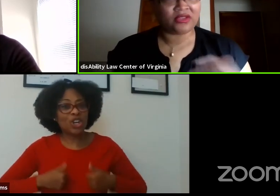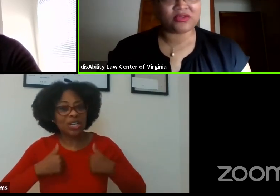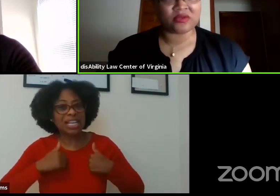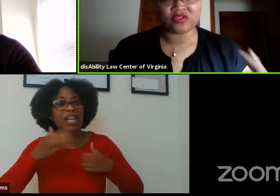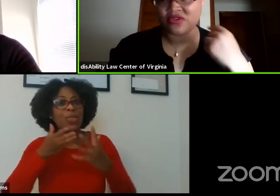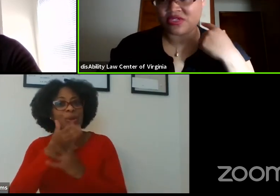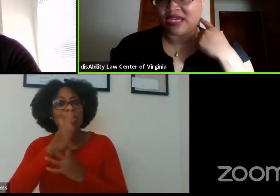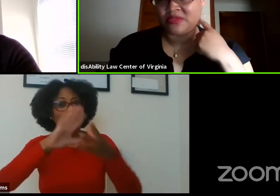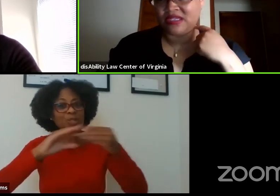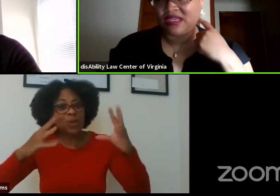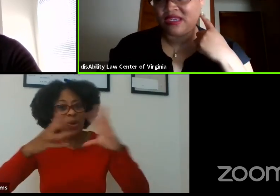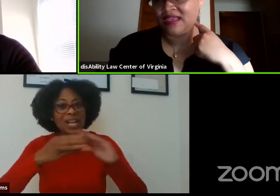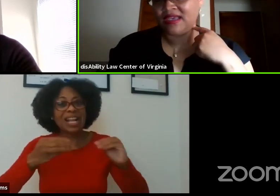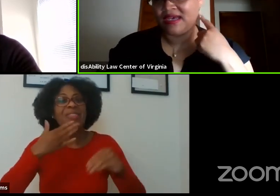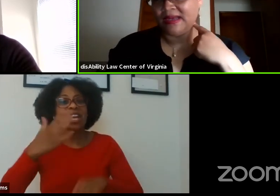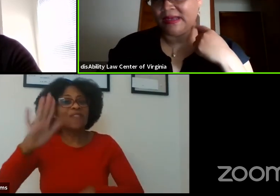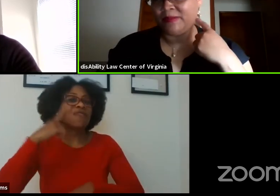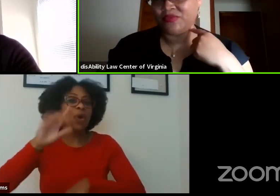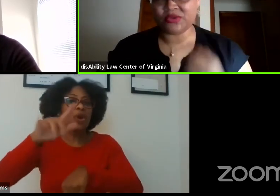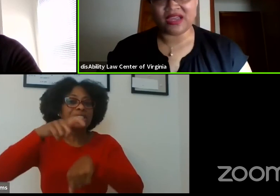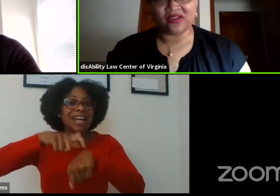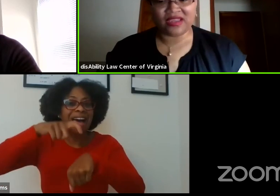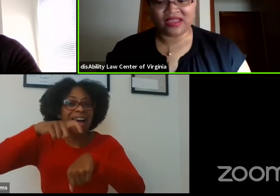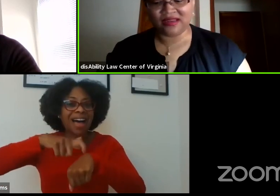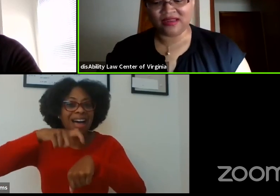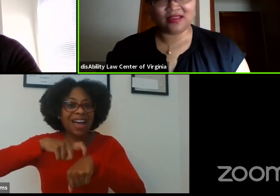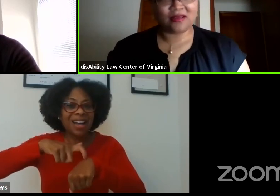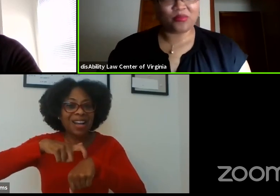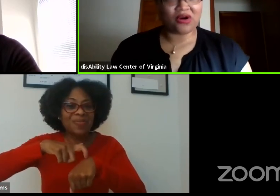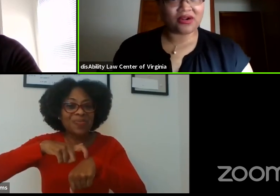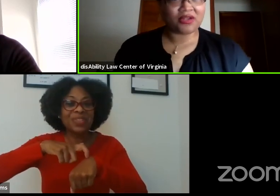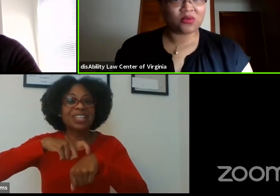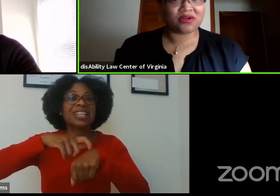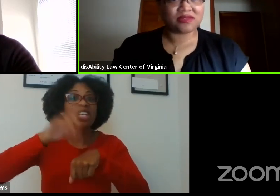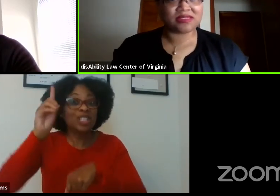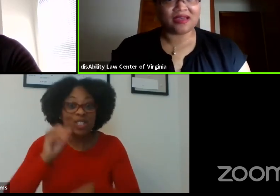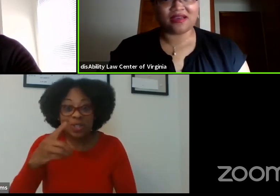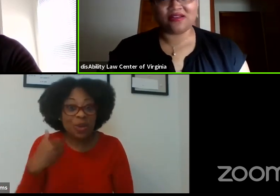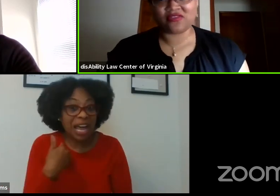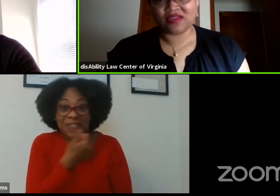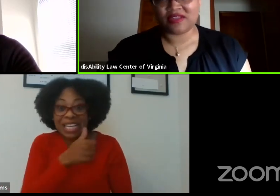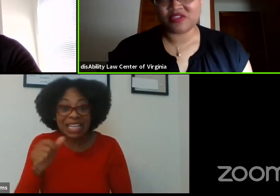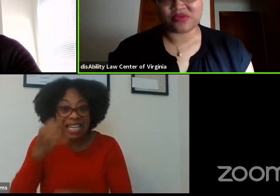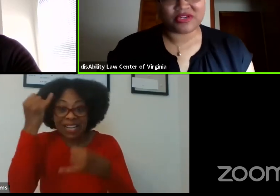and thank you so much for your time today. Do you have any parting words of inspiration